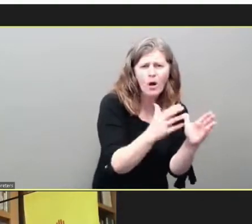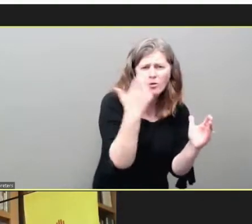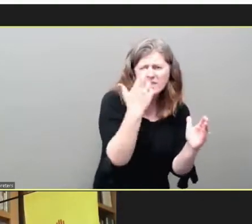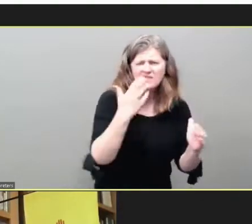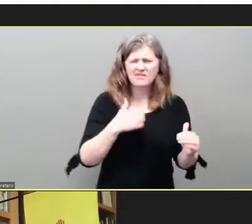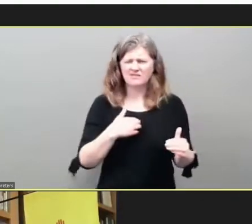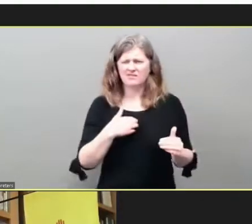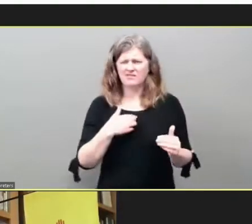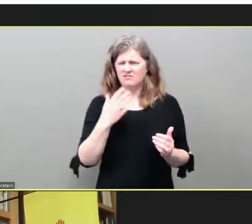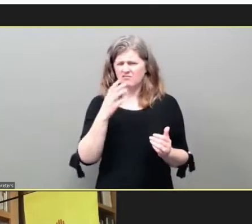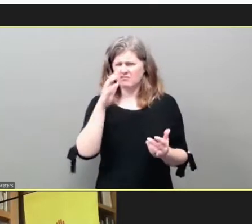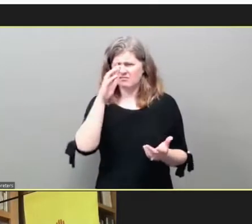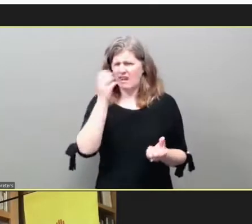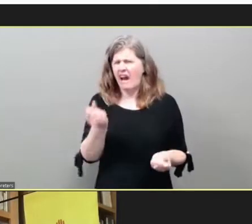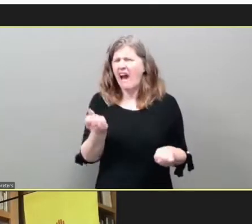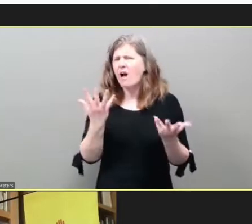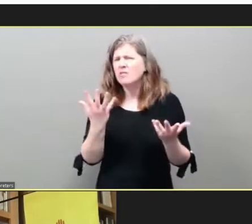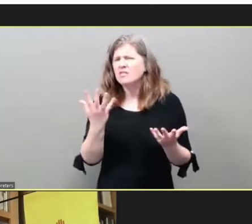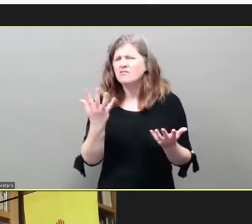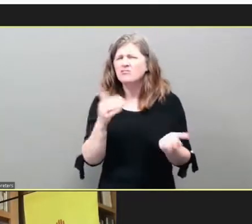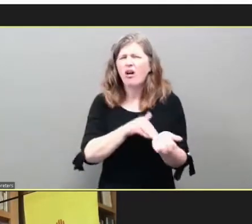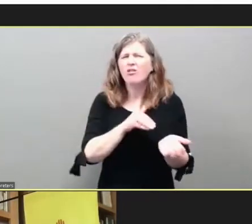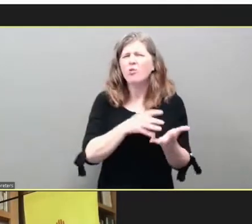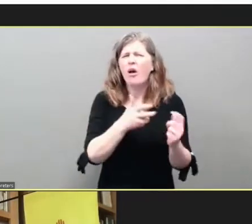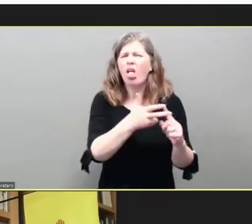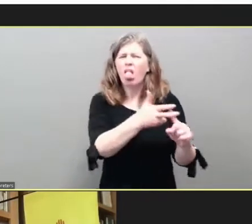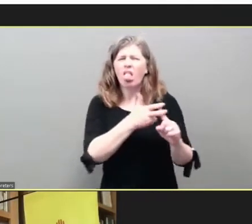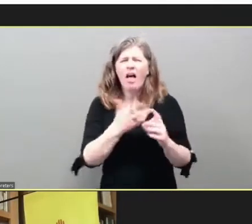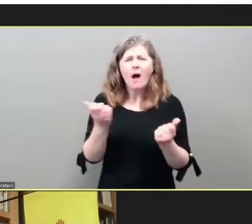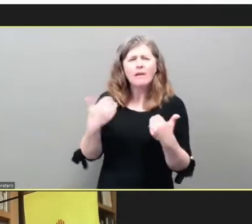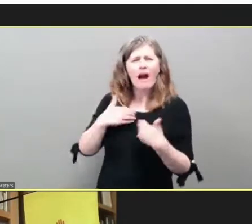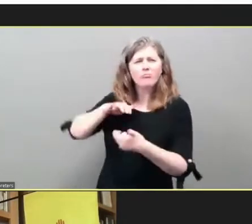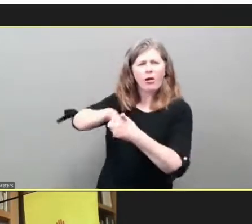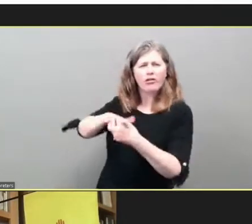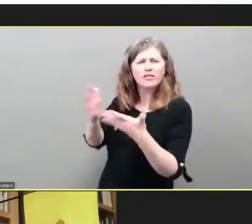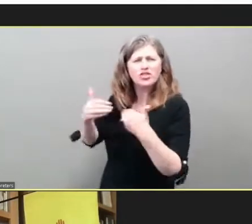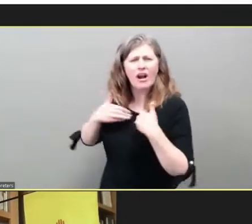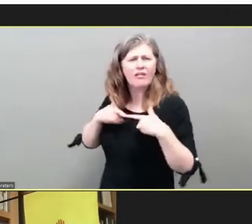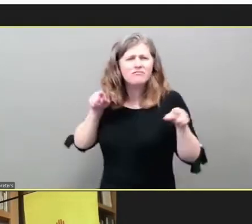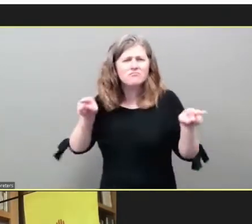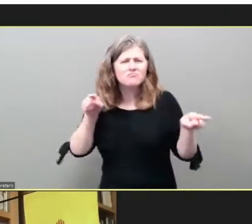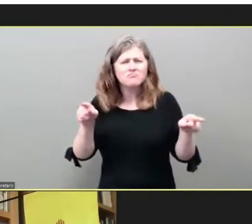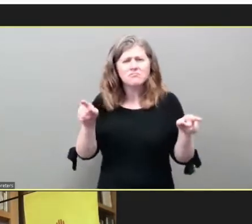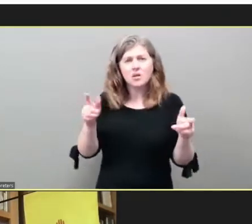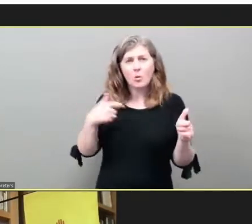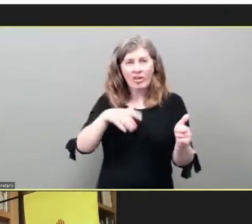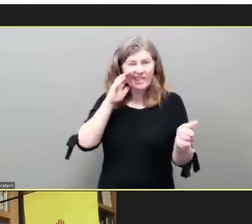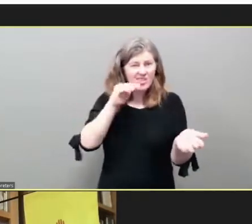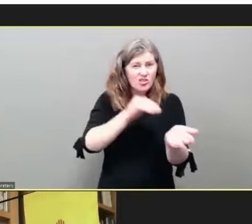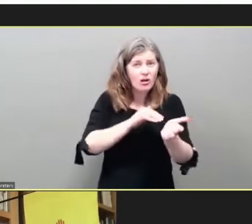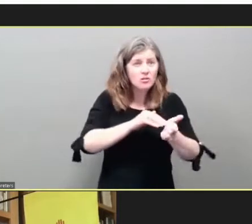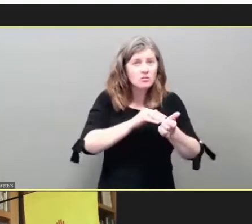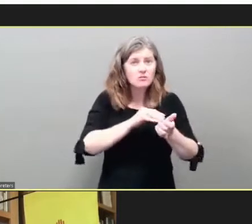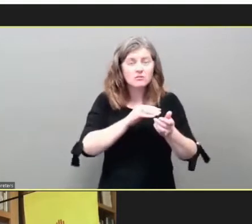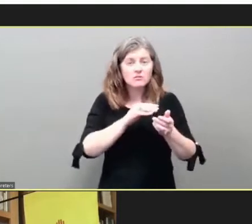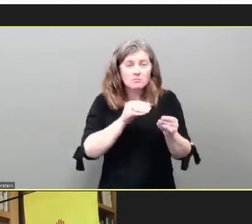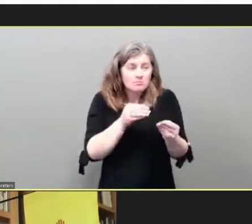doctors you're hoping to recruit? How many are already there along those lines are going to have these doctors giving out a specific type of vaccine